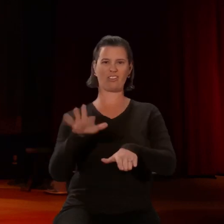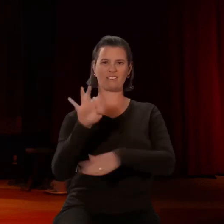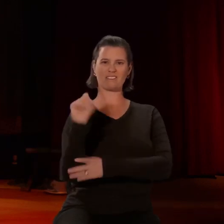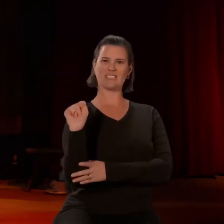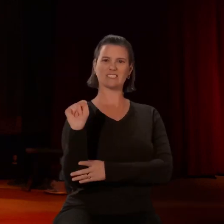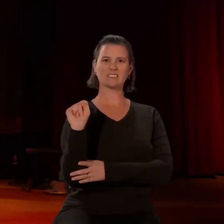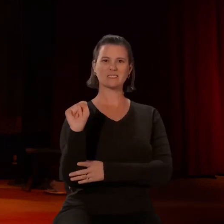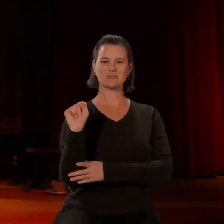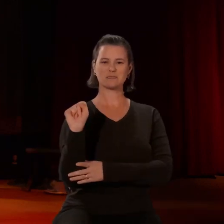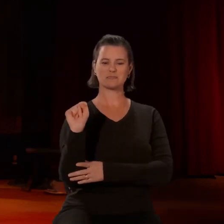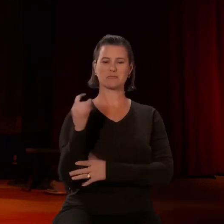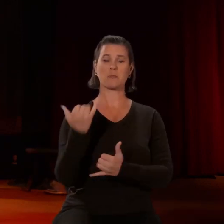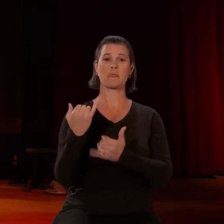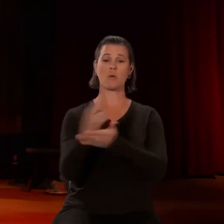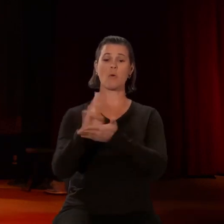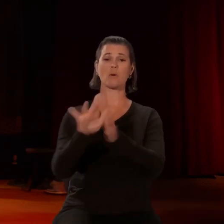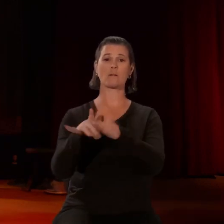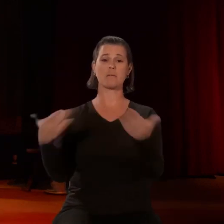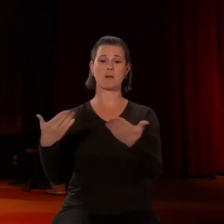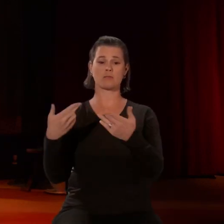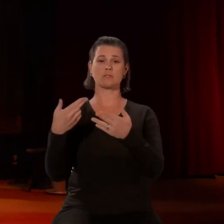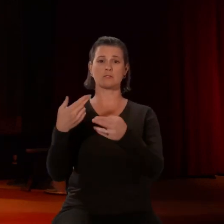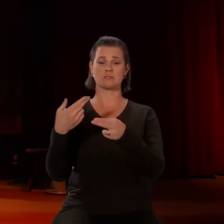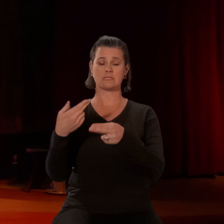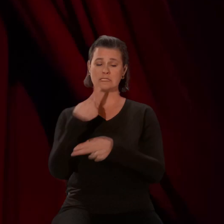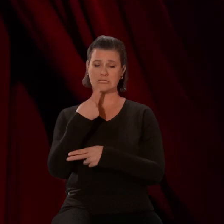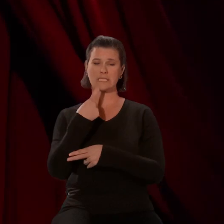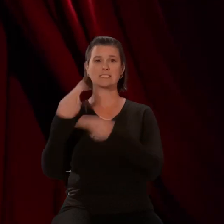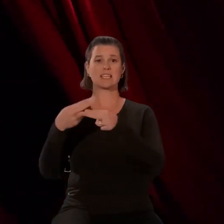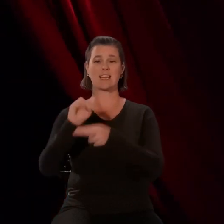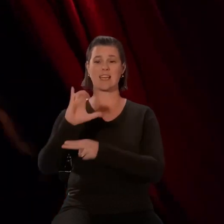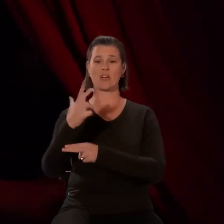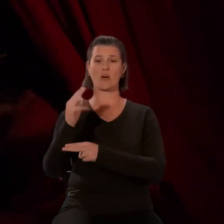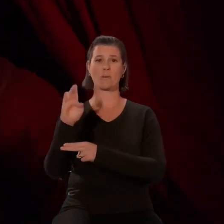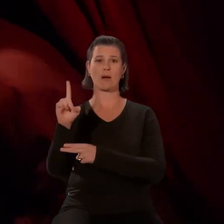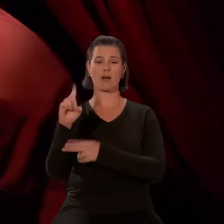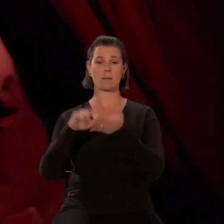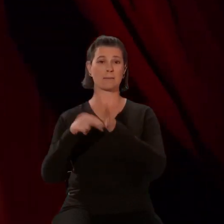Now, the Holy Bible defines the name of Ichabod as "the glory has departed."